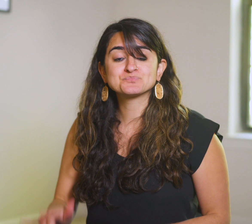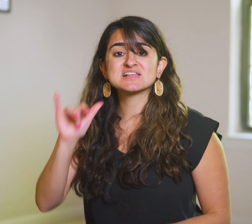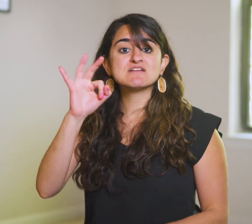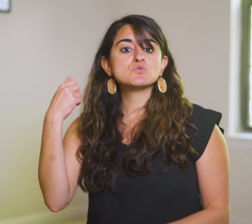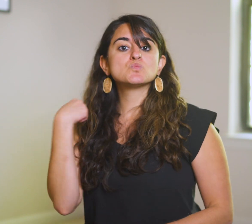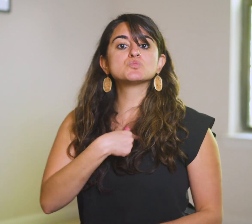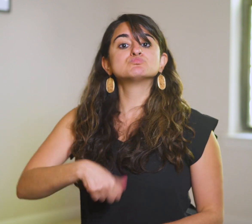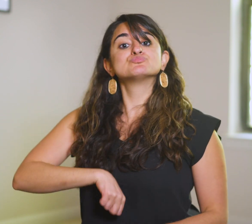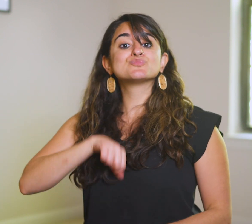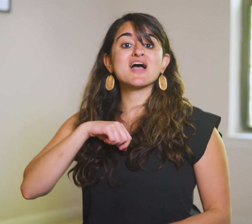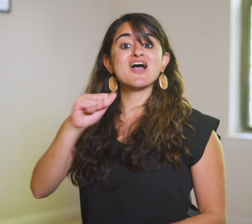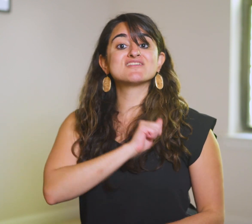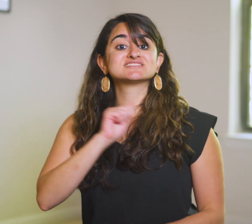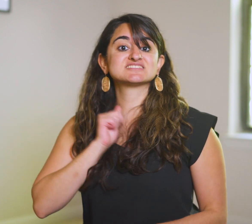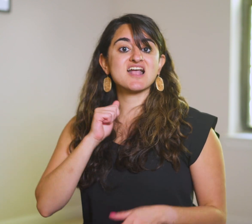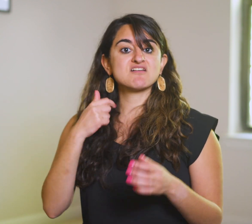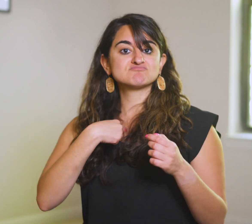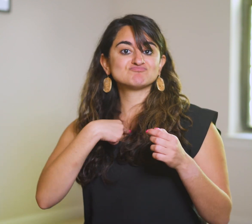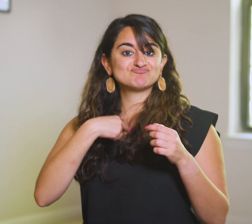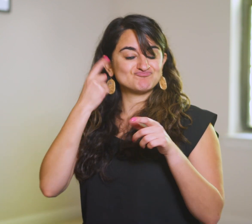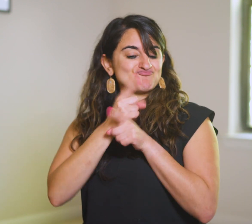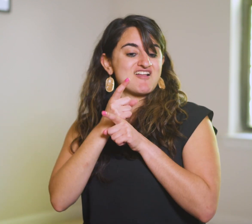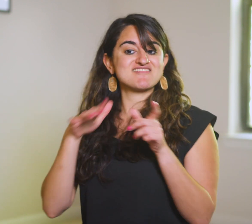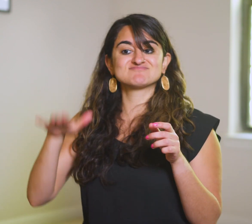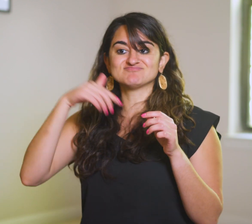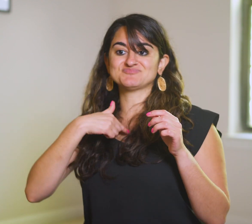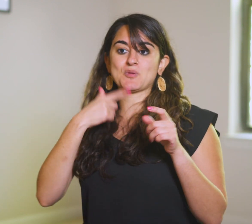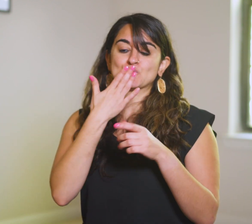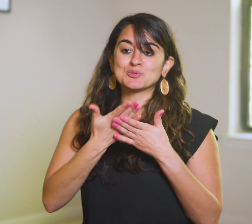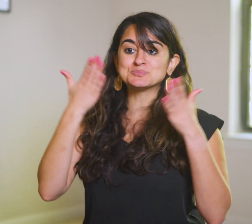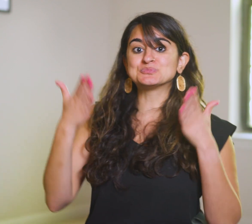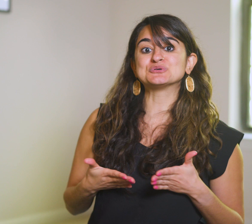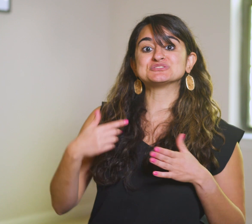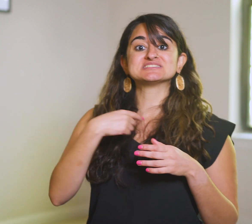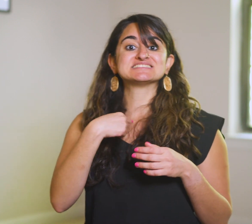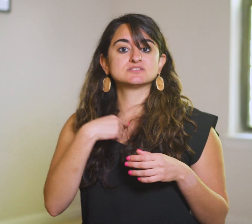If we pride ourselves on being morally upright,